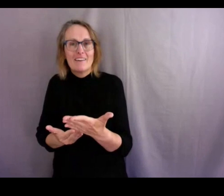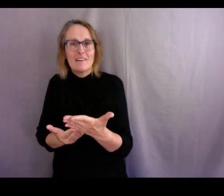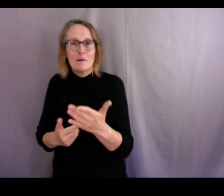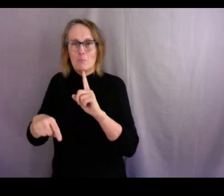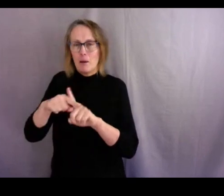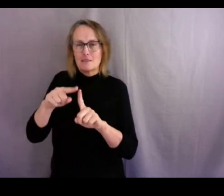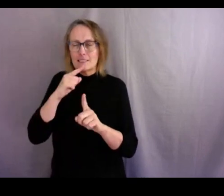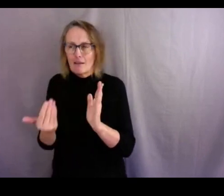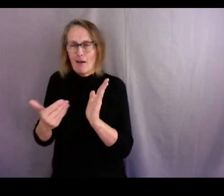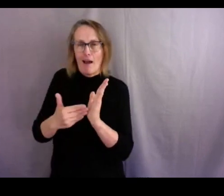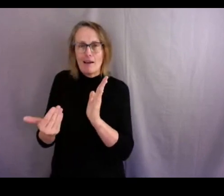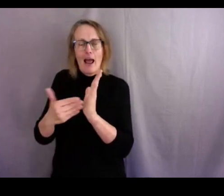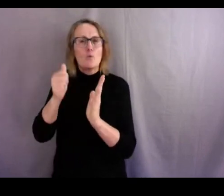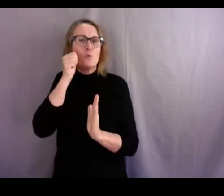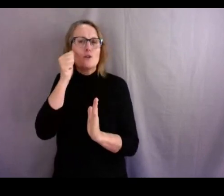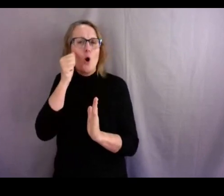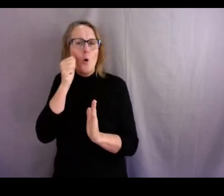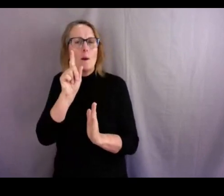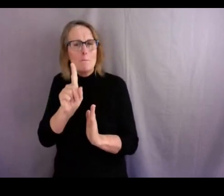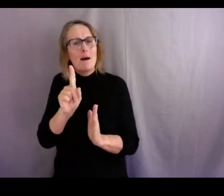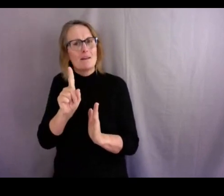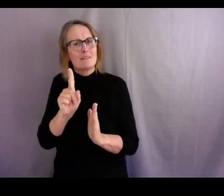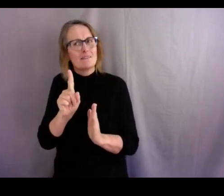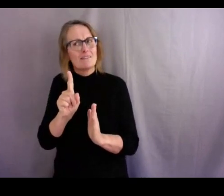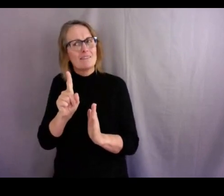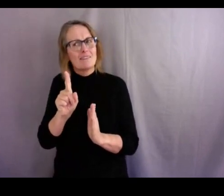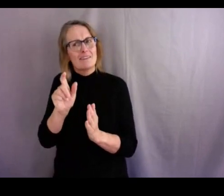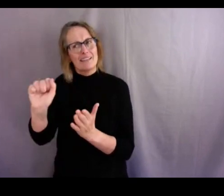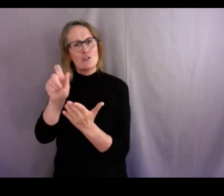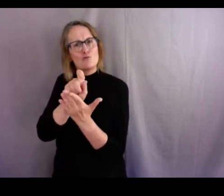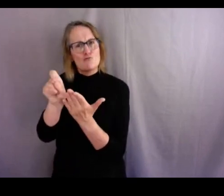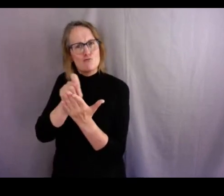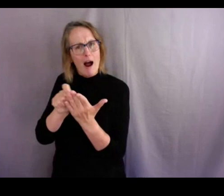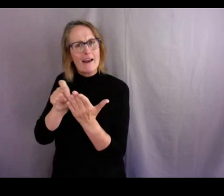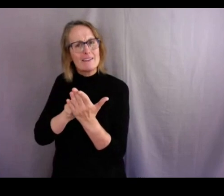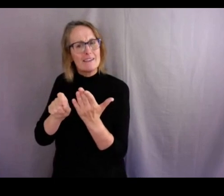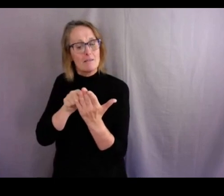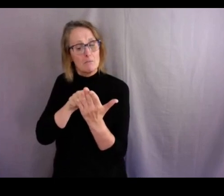It's also perhaps points to some things that actually happened.